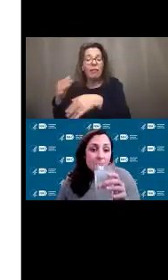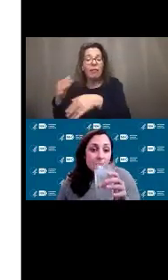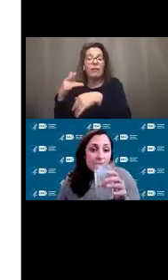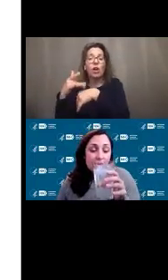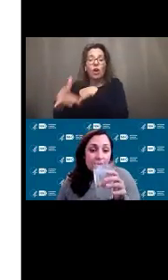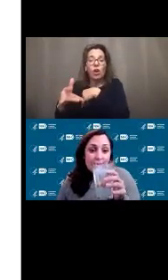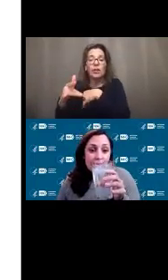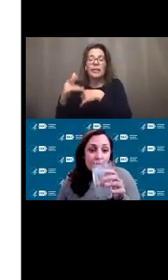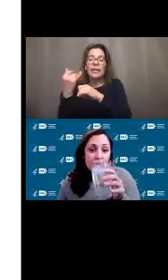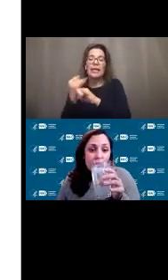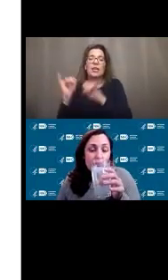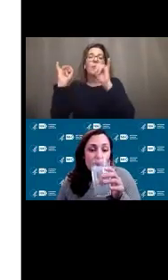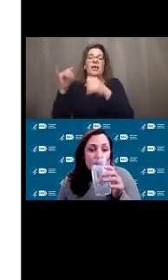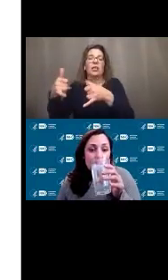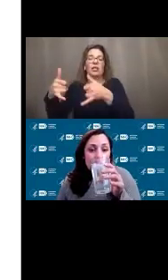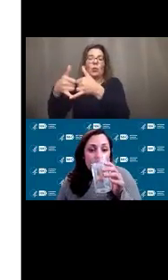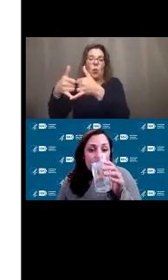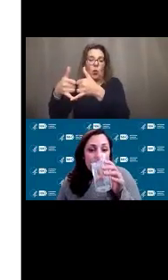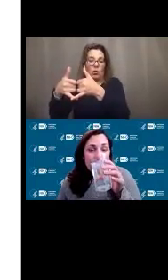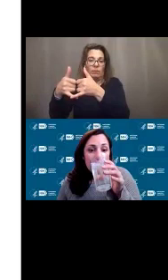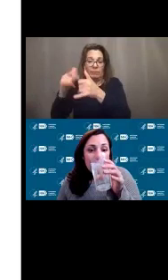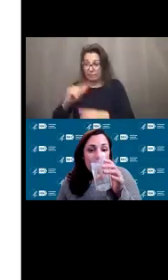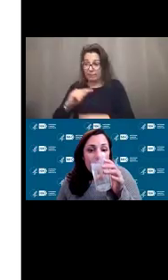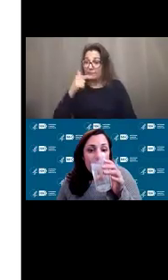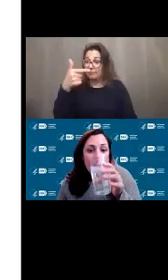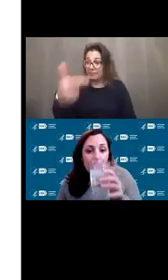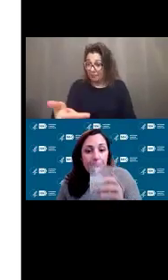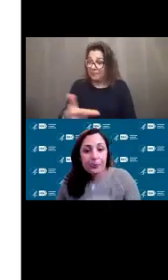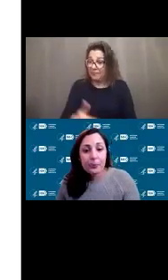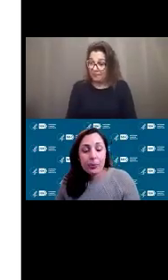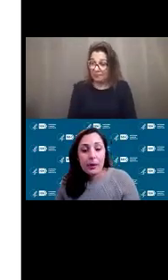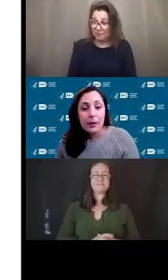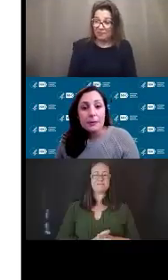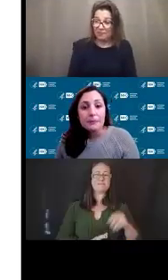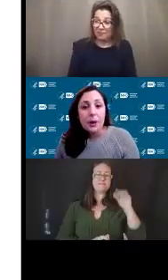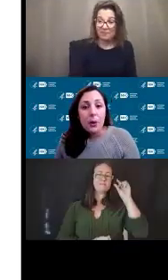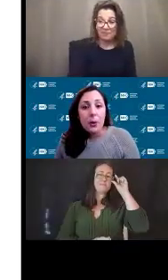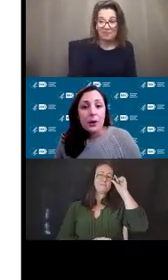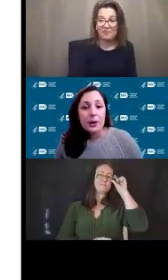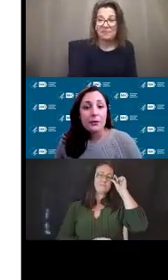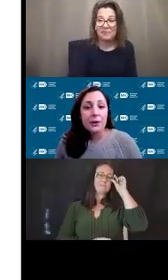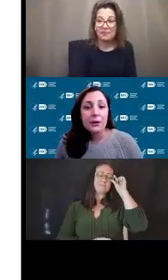How are you going to present that data to your peers and the community?